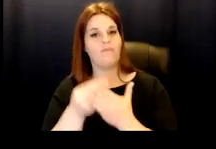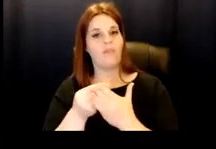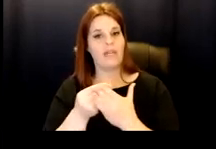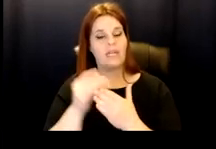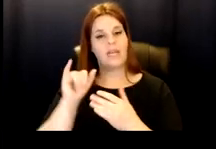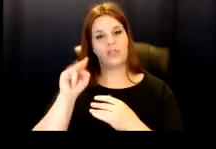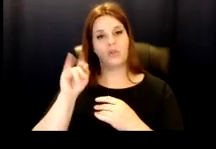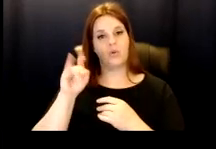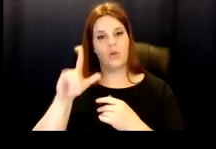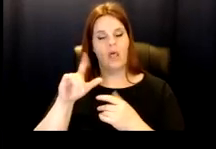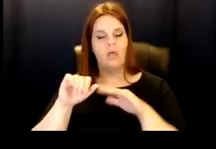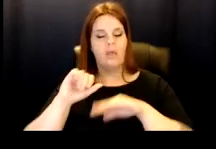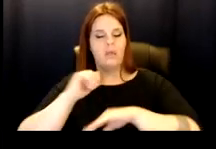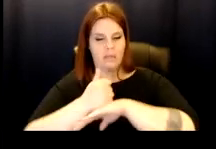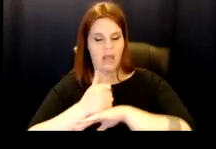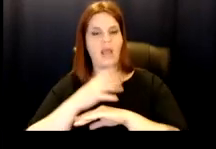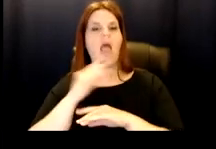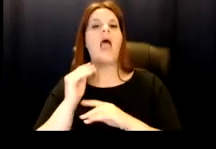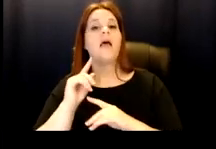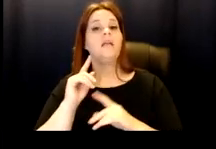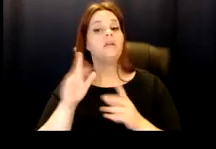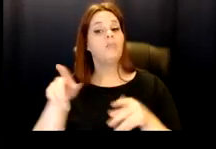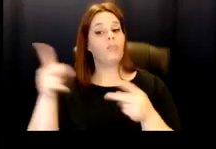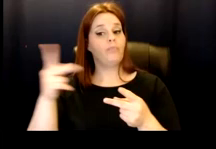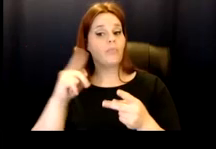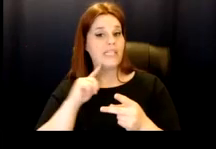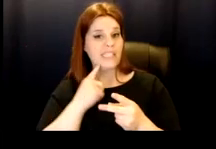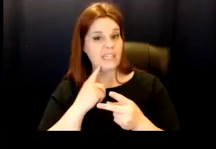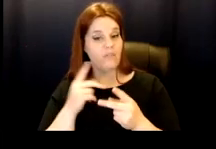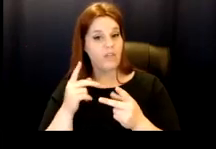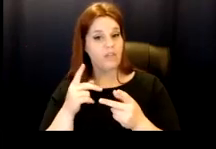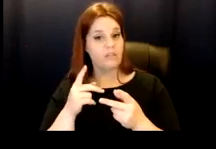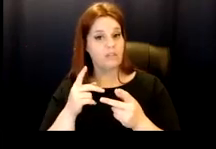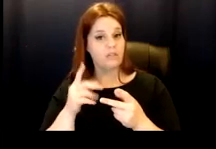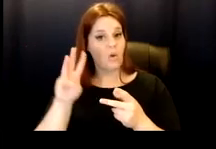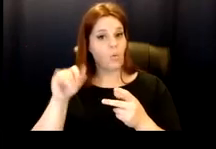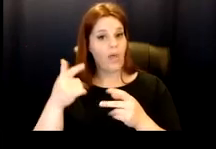also supporting significant wage increases to direct care workers, addressing the supply